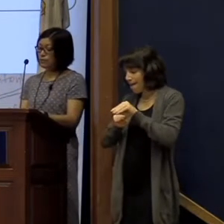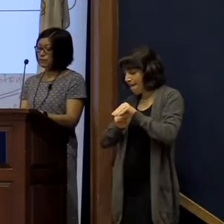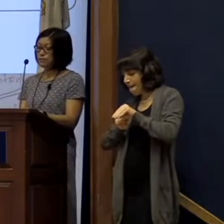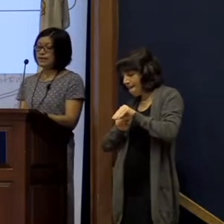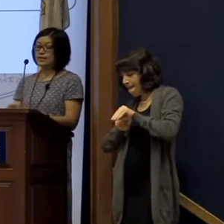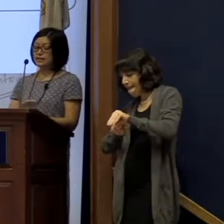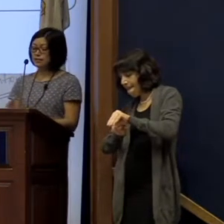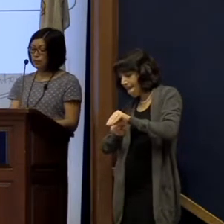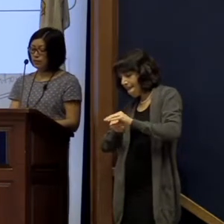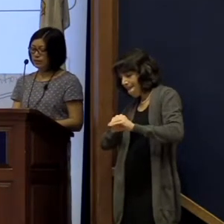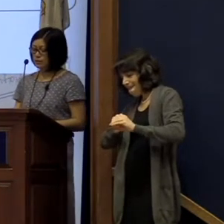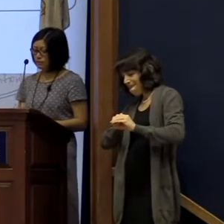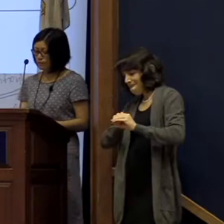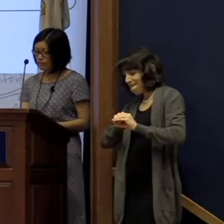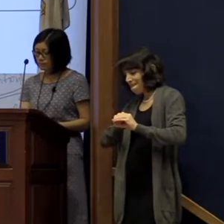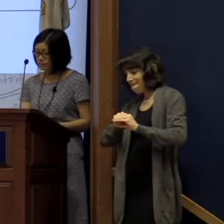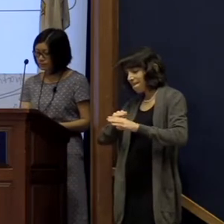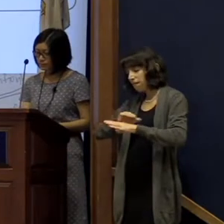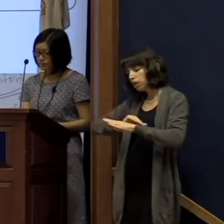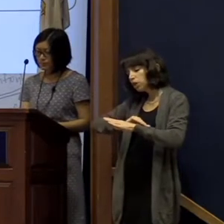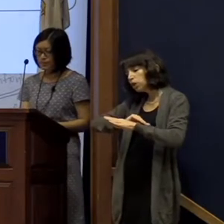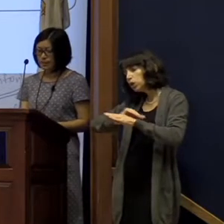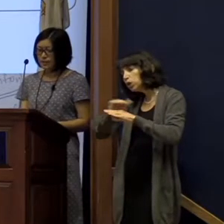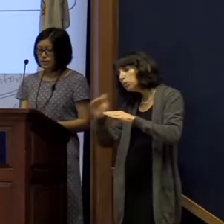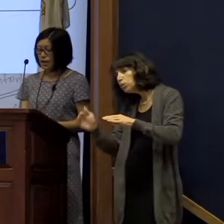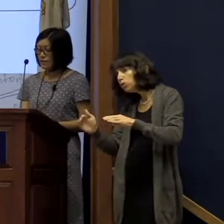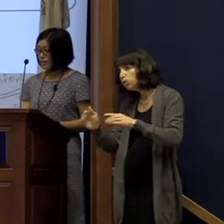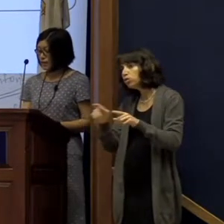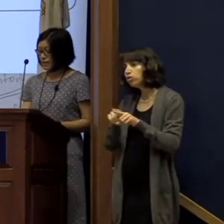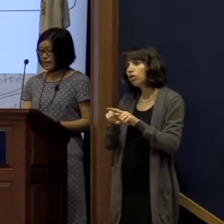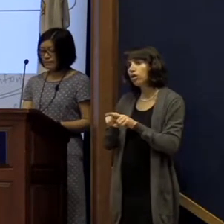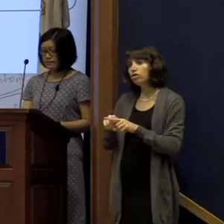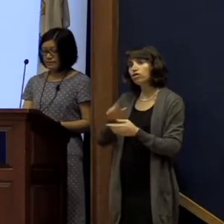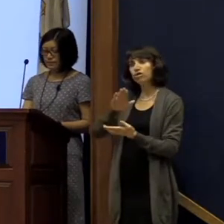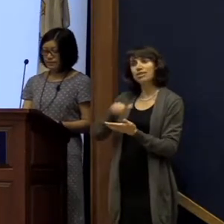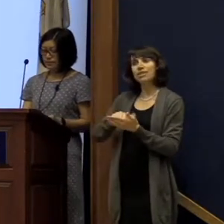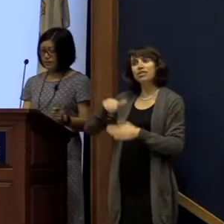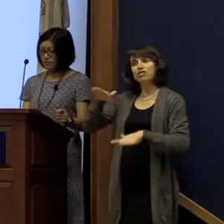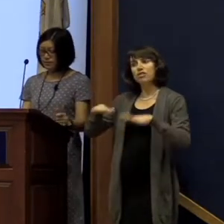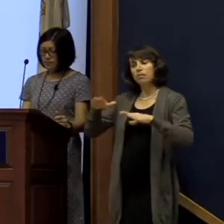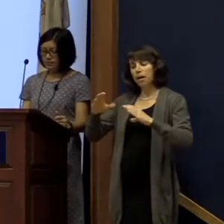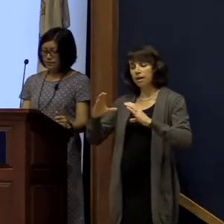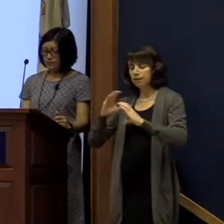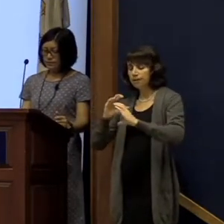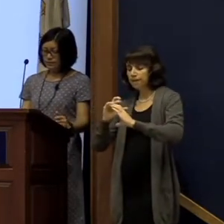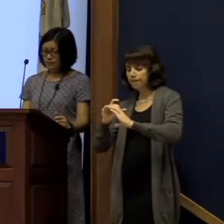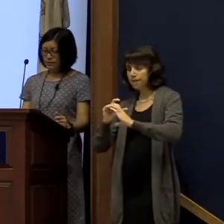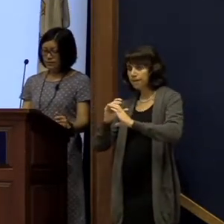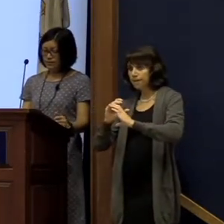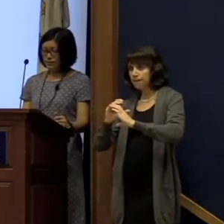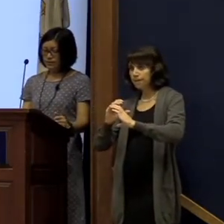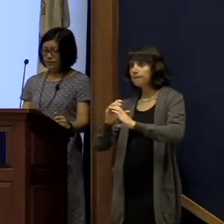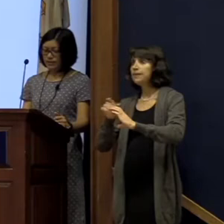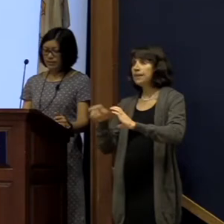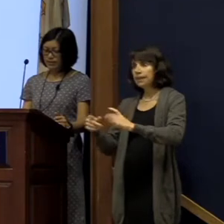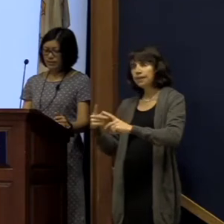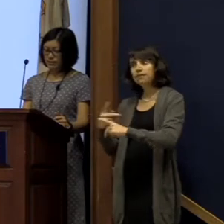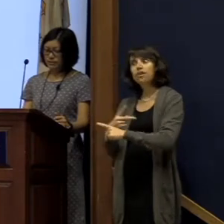to maintain the smoothness of the ball So I'm gonna go let Stephen Tell you a little bit about his story